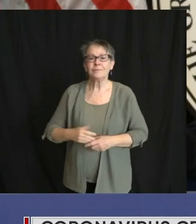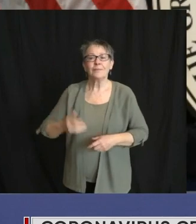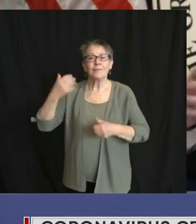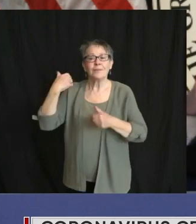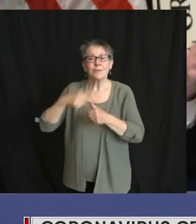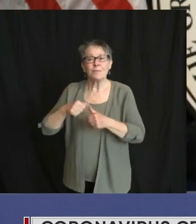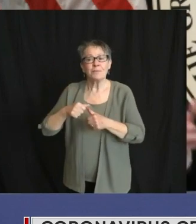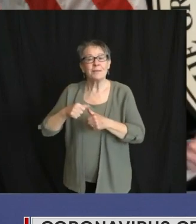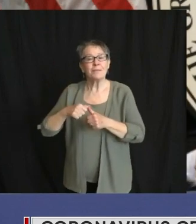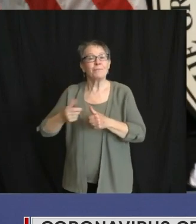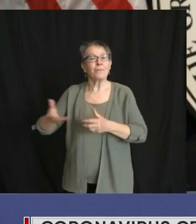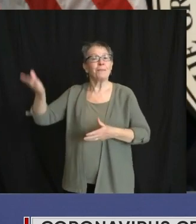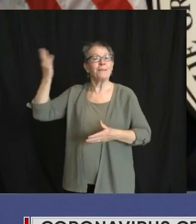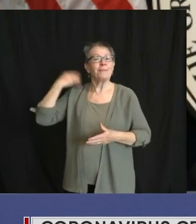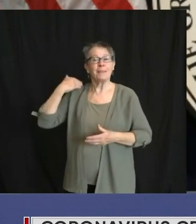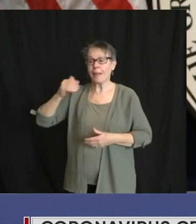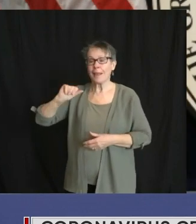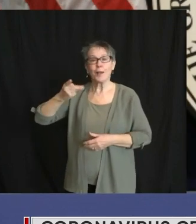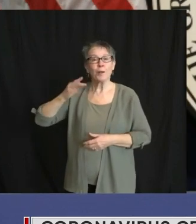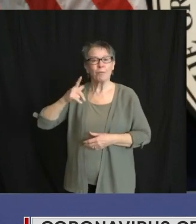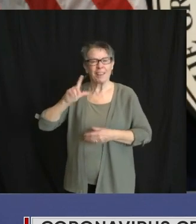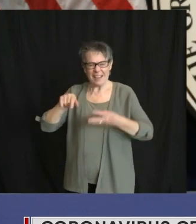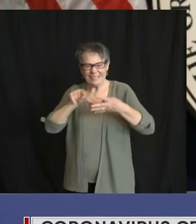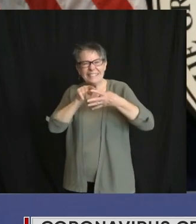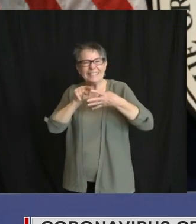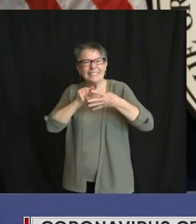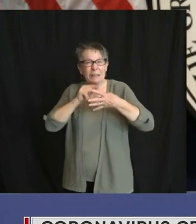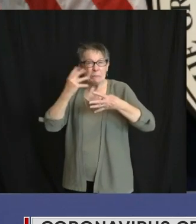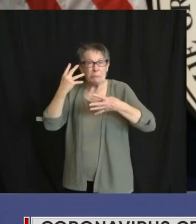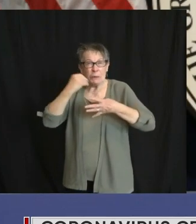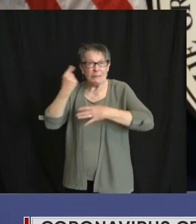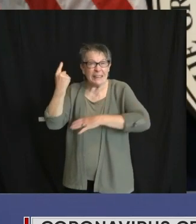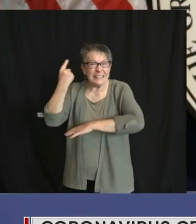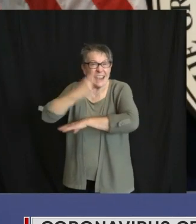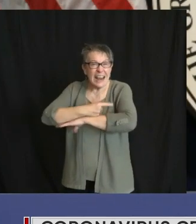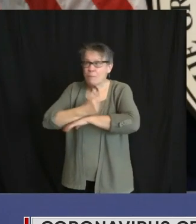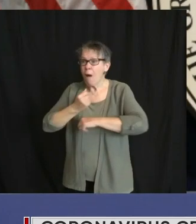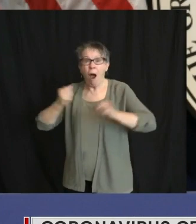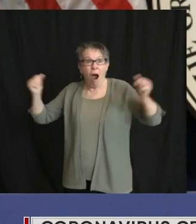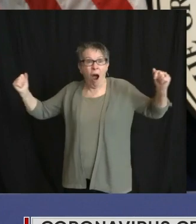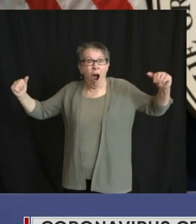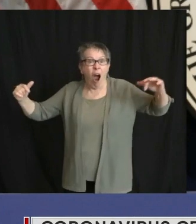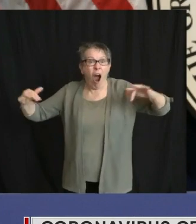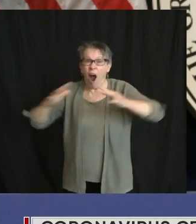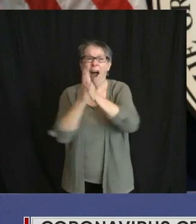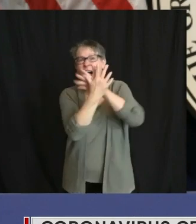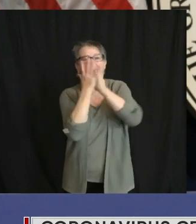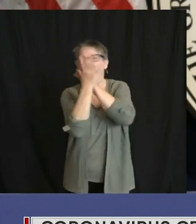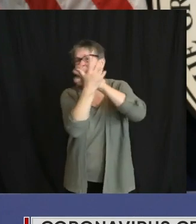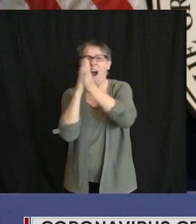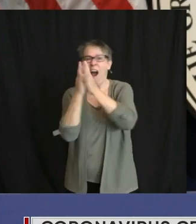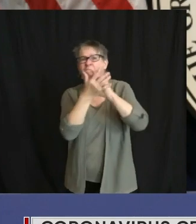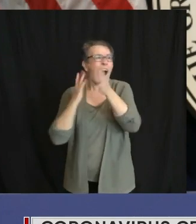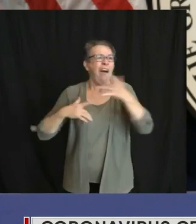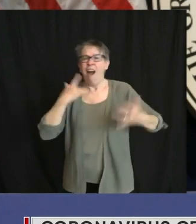MENTIONED. YOU CAN'T BHAT 1000,